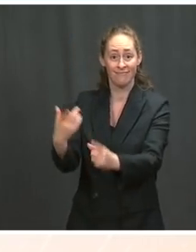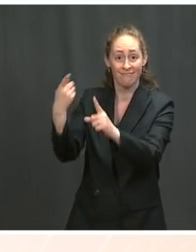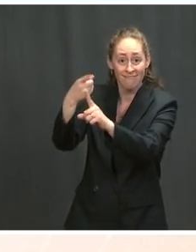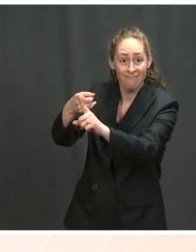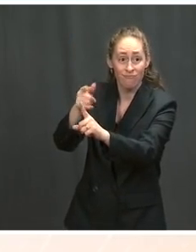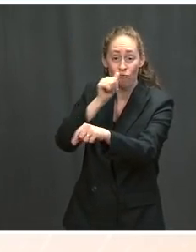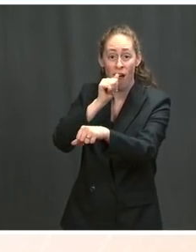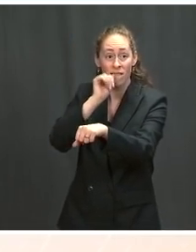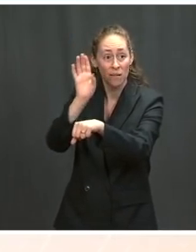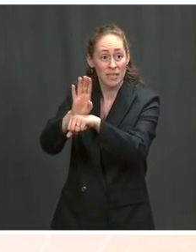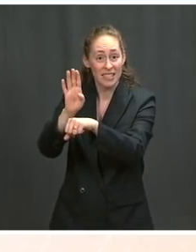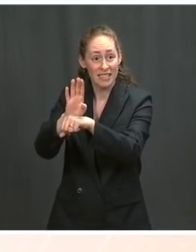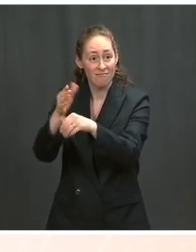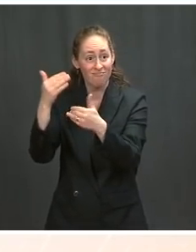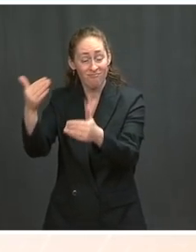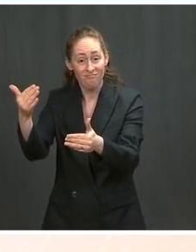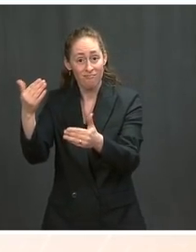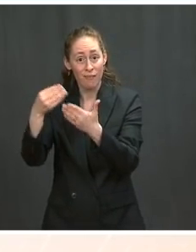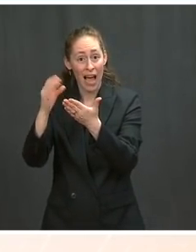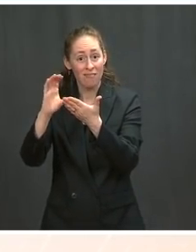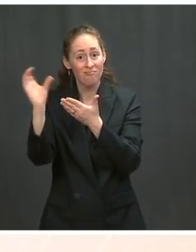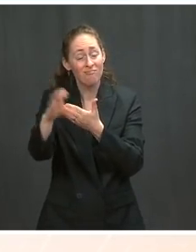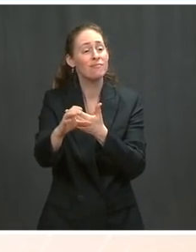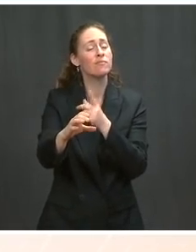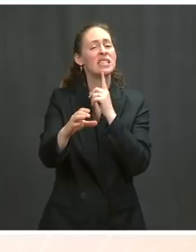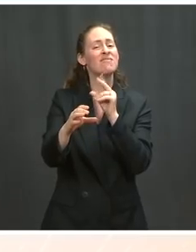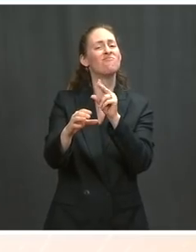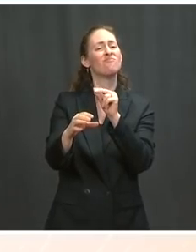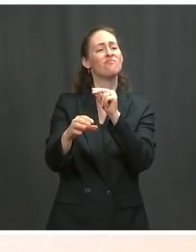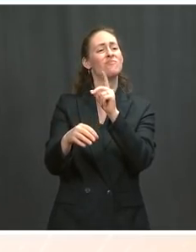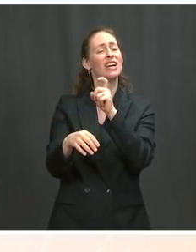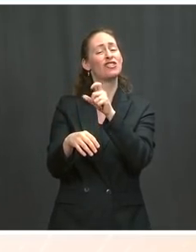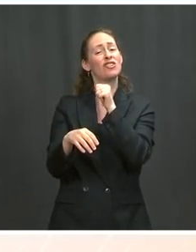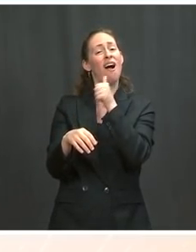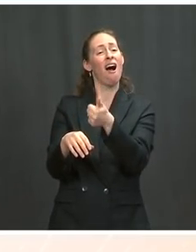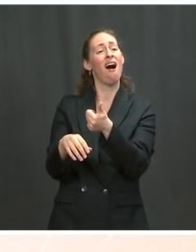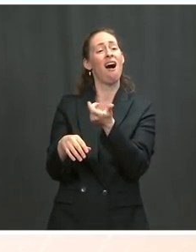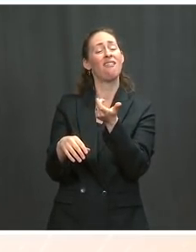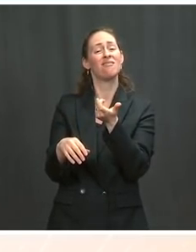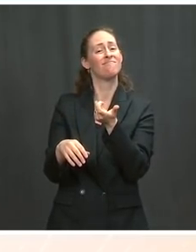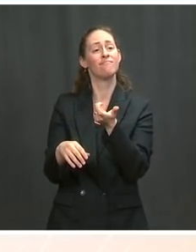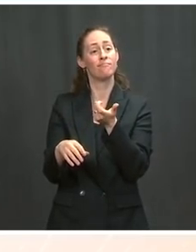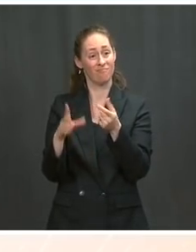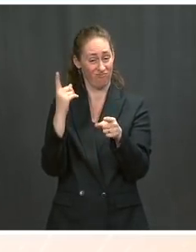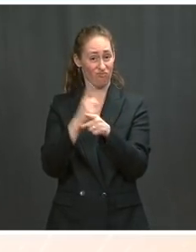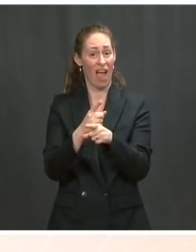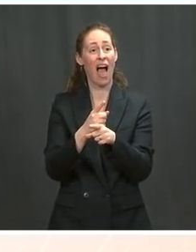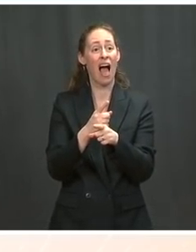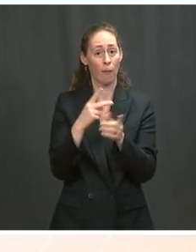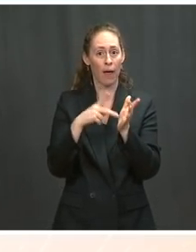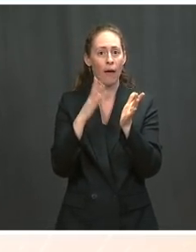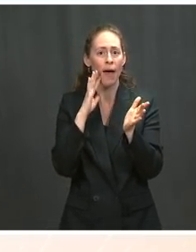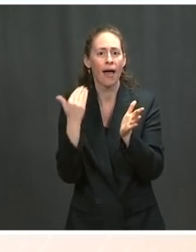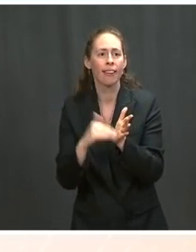leading to your point. I will say that one of the lessons that other companies should take away from this hack